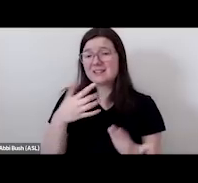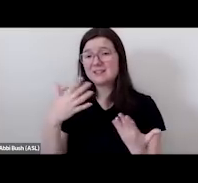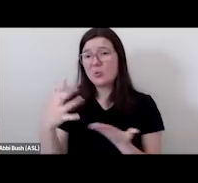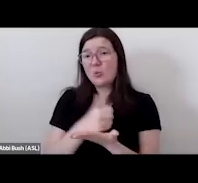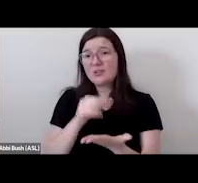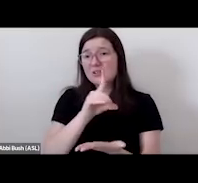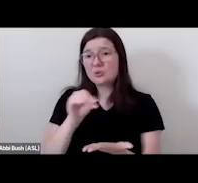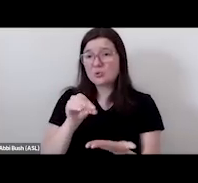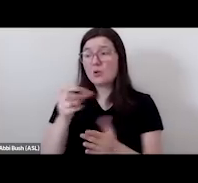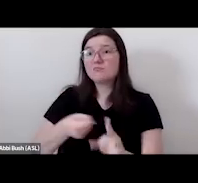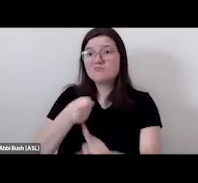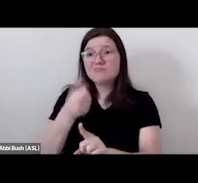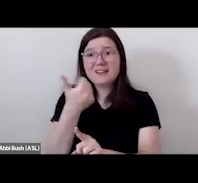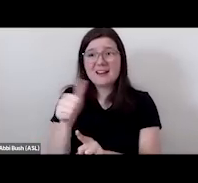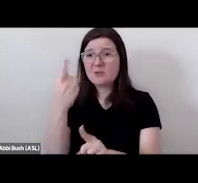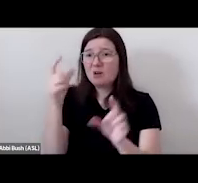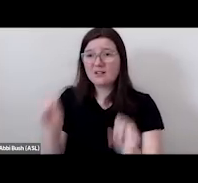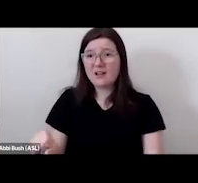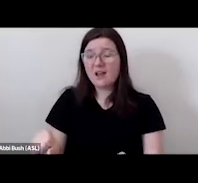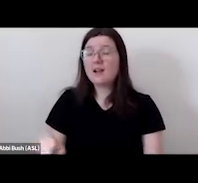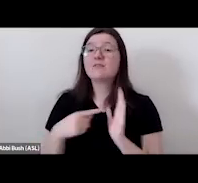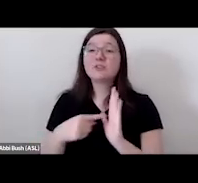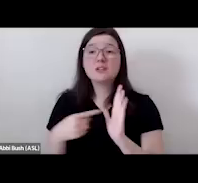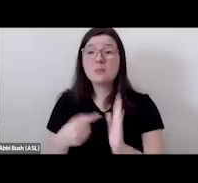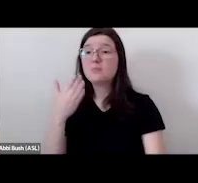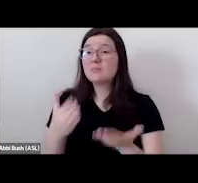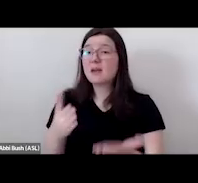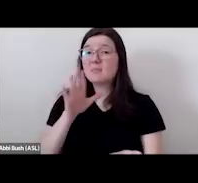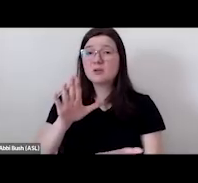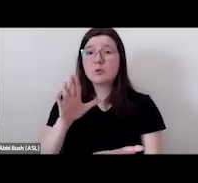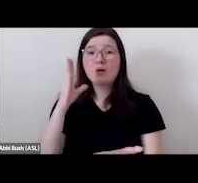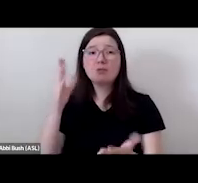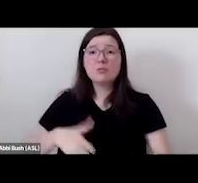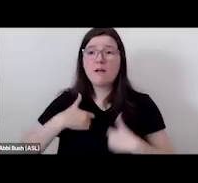and home afterwards. It really knows no bounds.